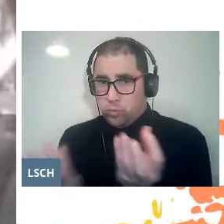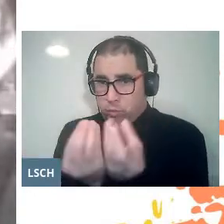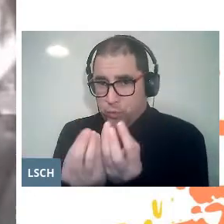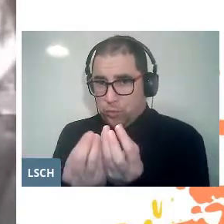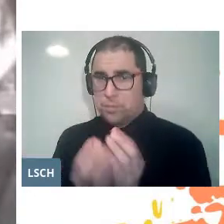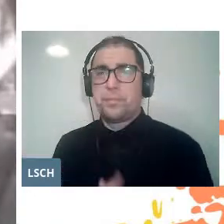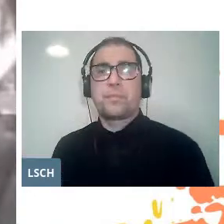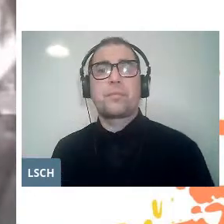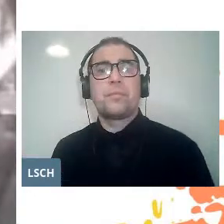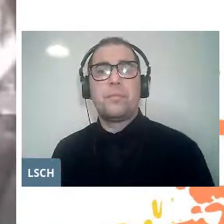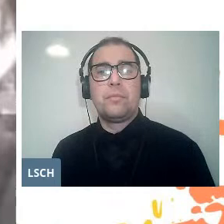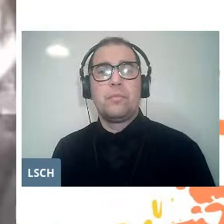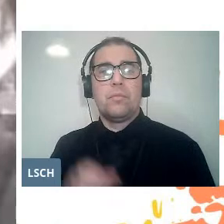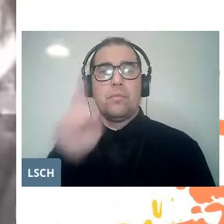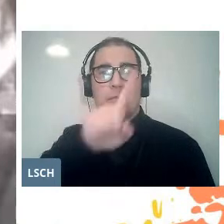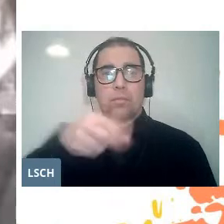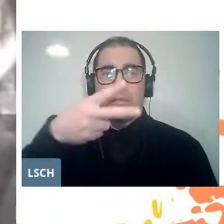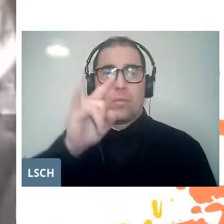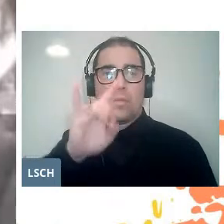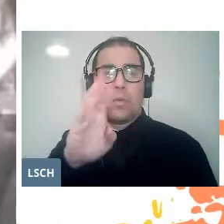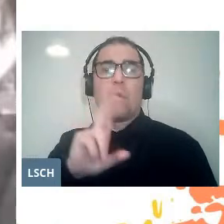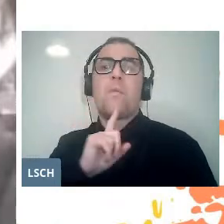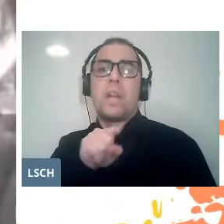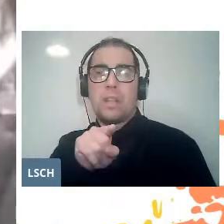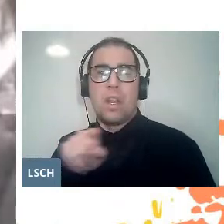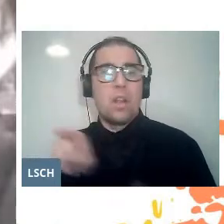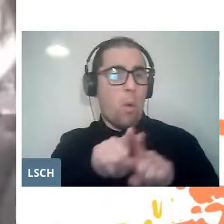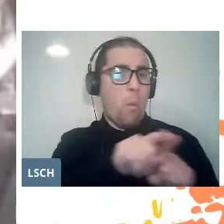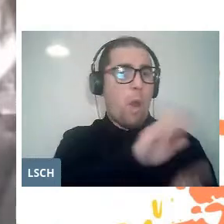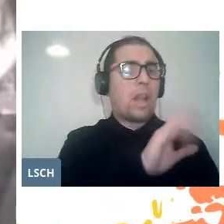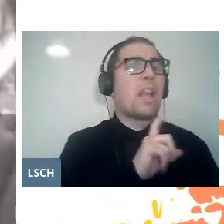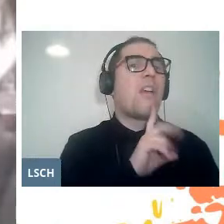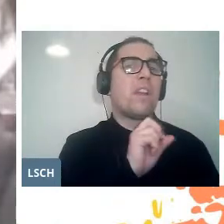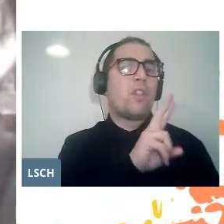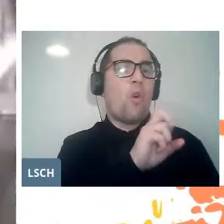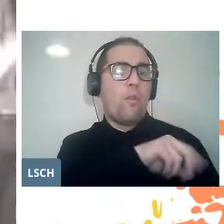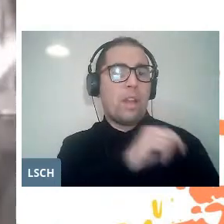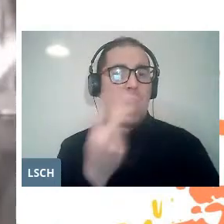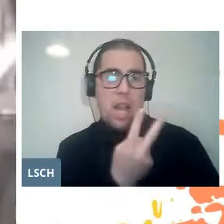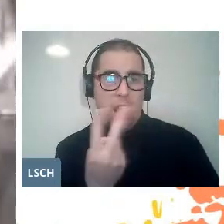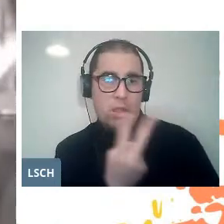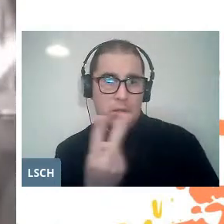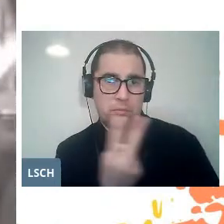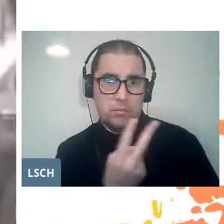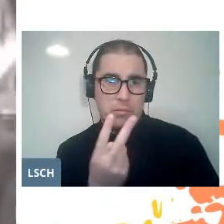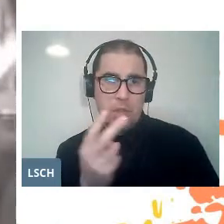In Schubert as well as in Beethoven there is also the classical-romantic duality,